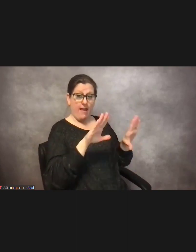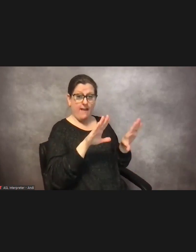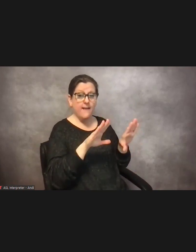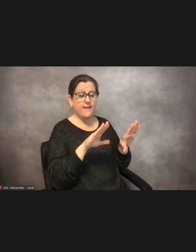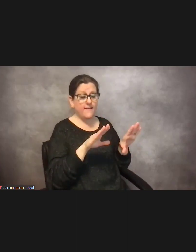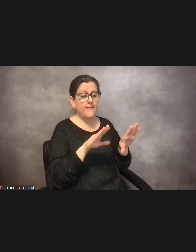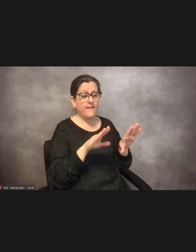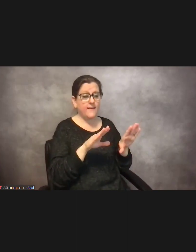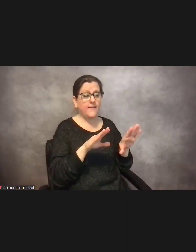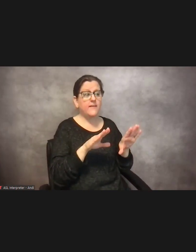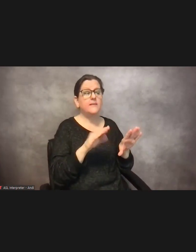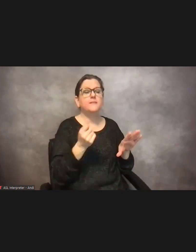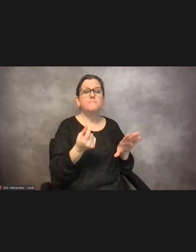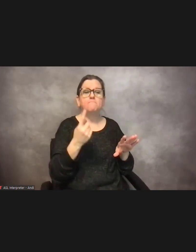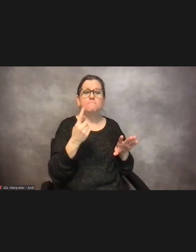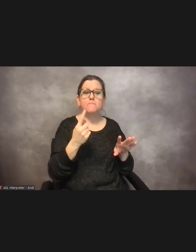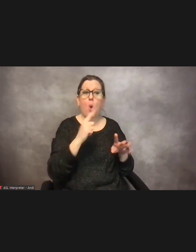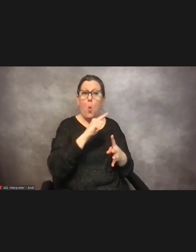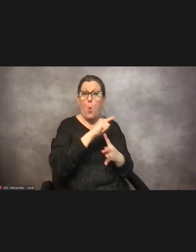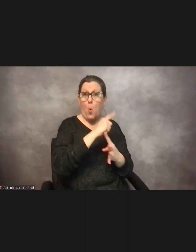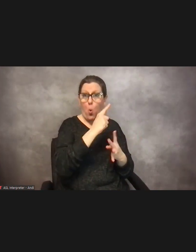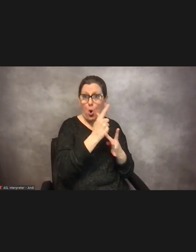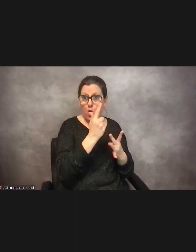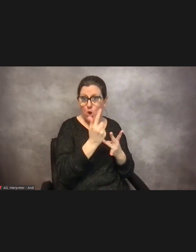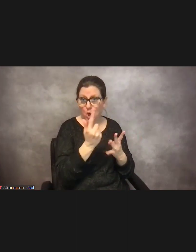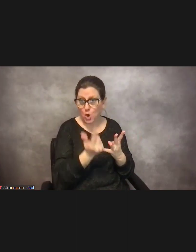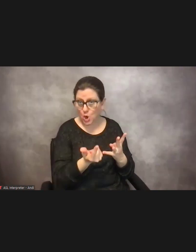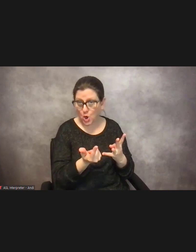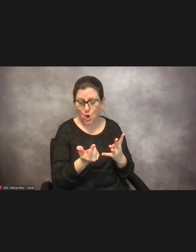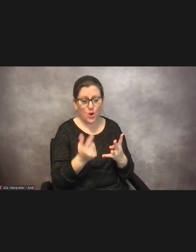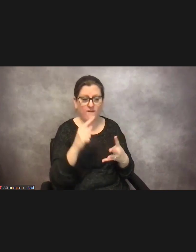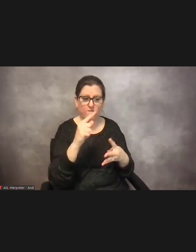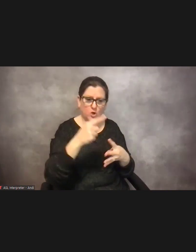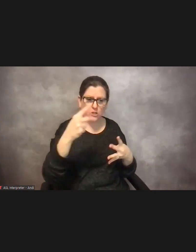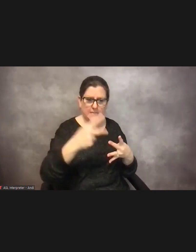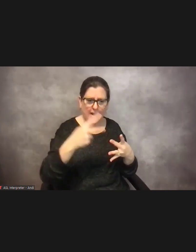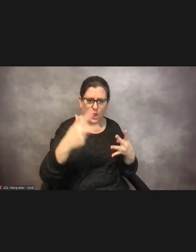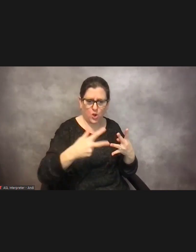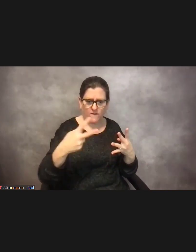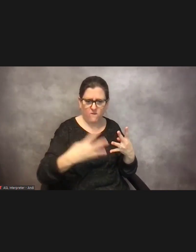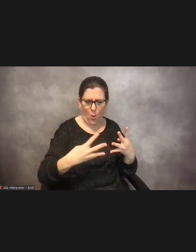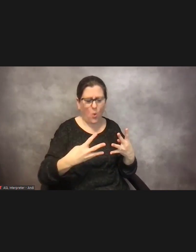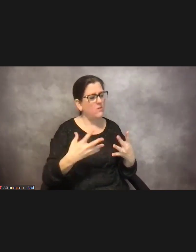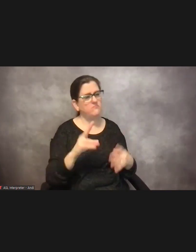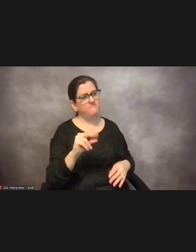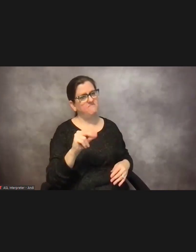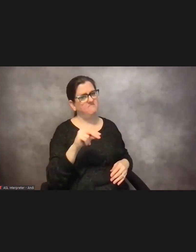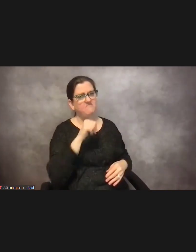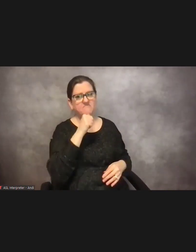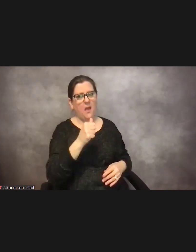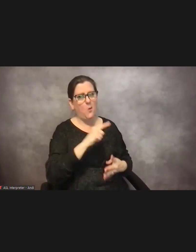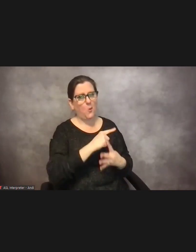That's a great observation. That was, um, not necessarily the order of causes.